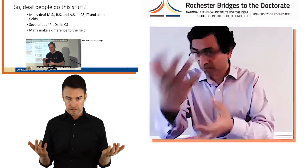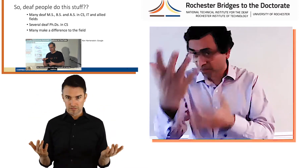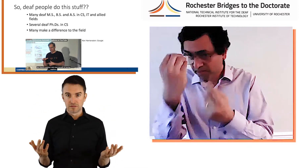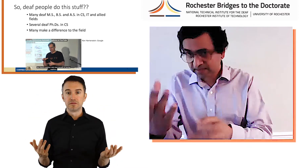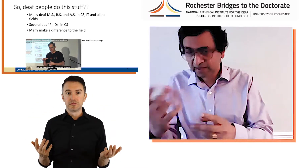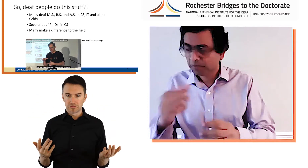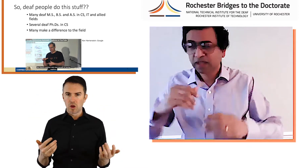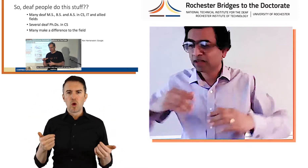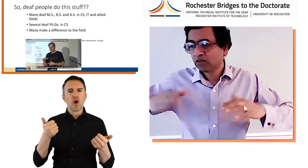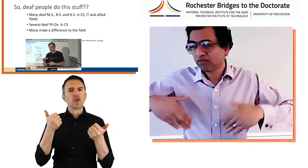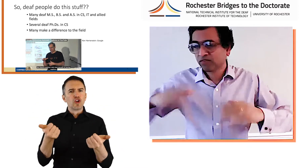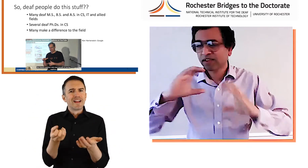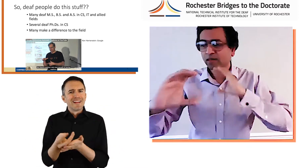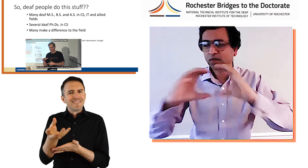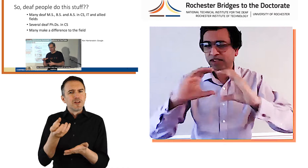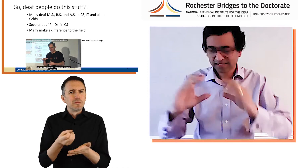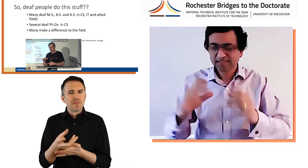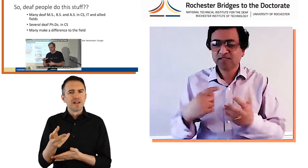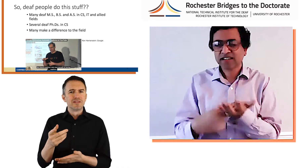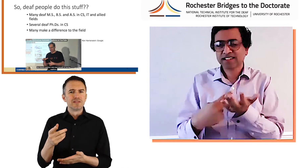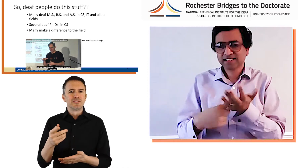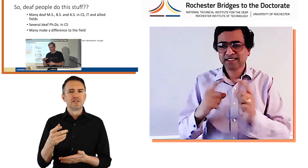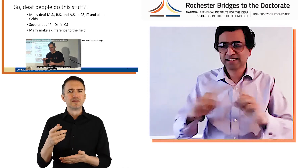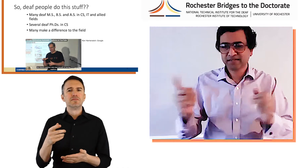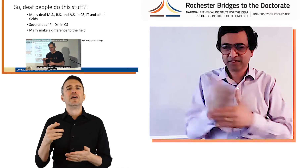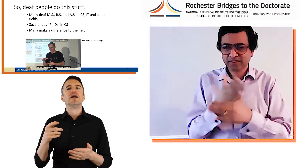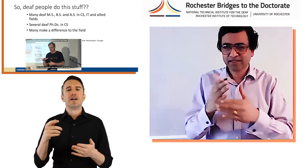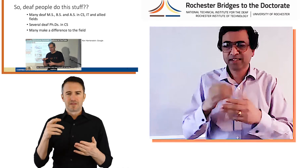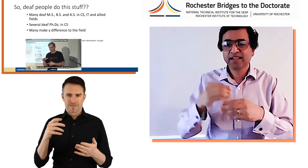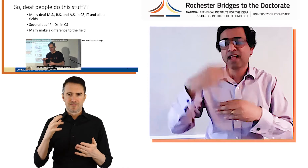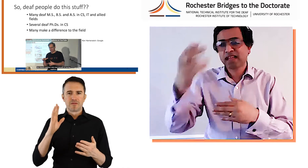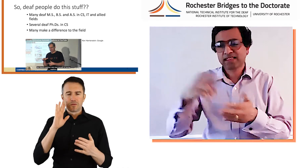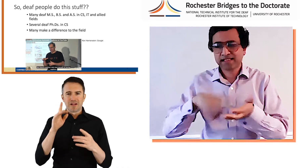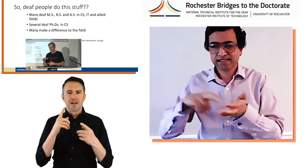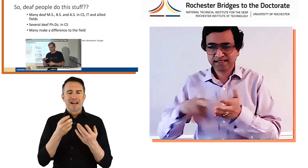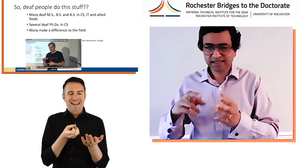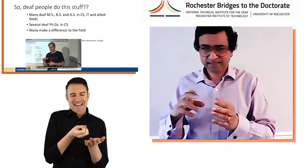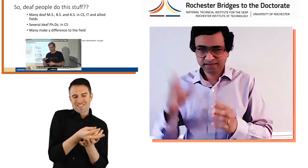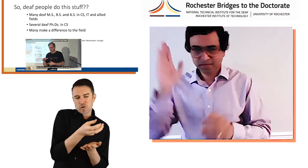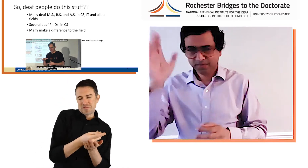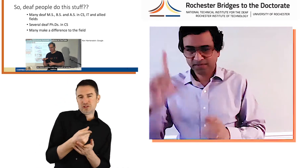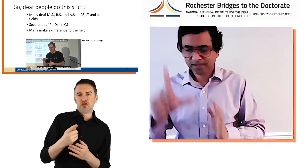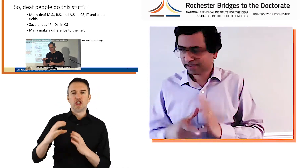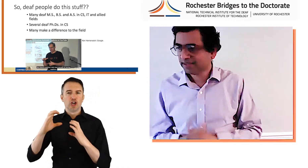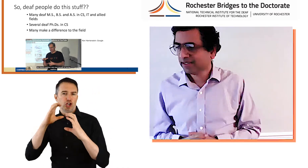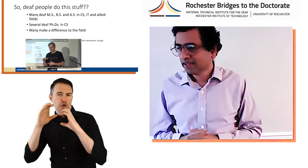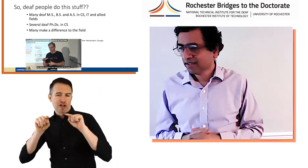information is fairly accessible, but communication is not yet fairly accessible, and I'll explain the difference between that